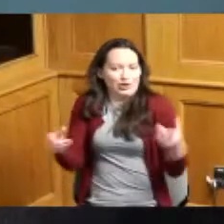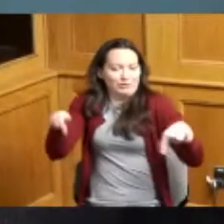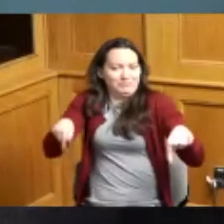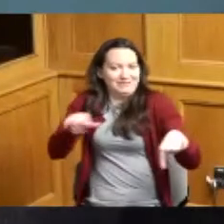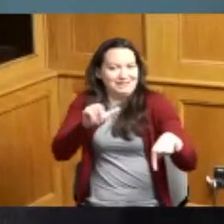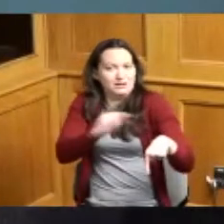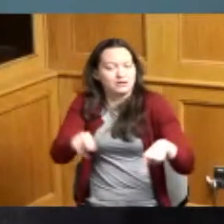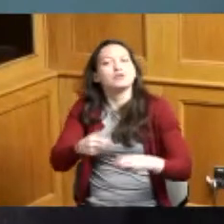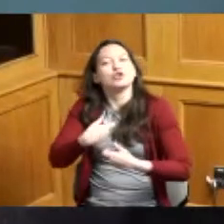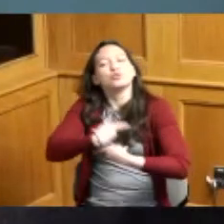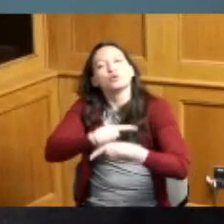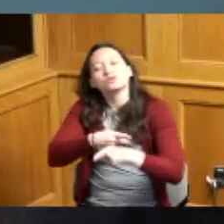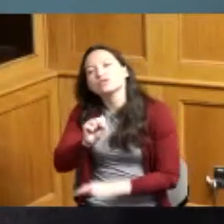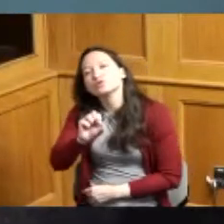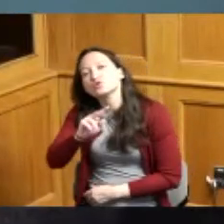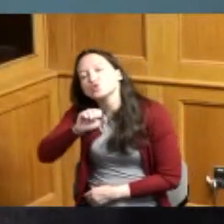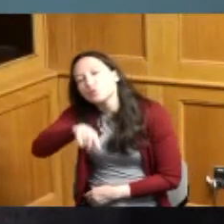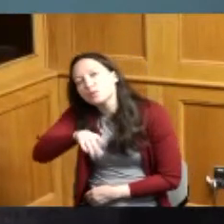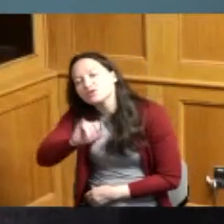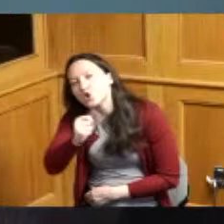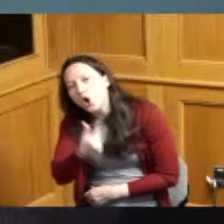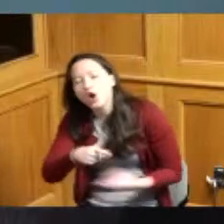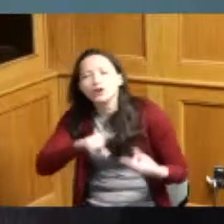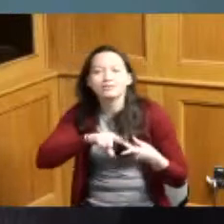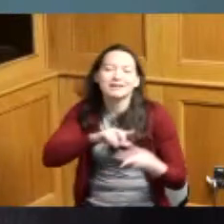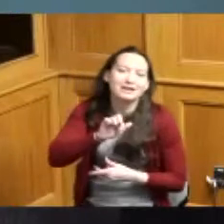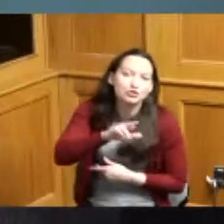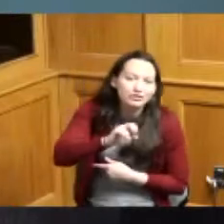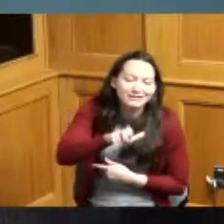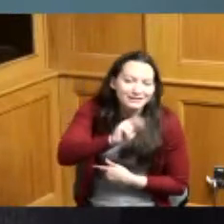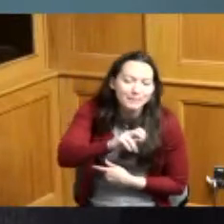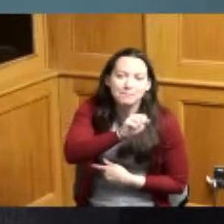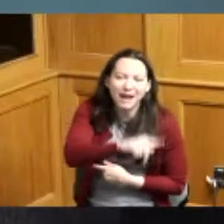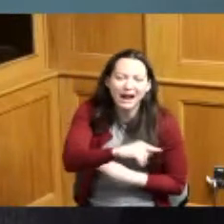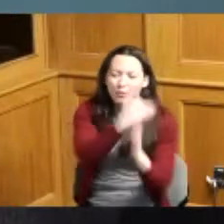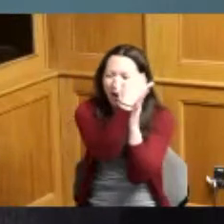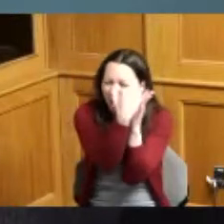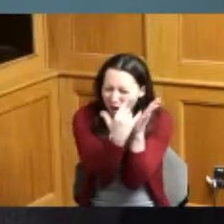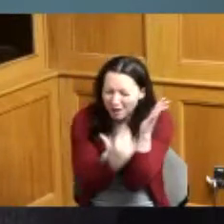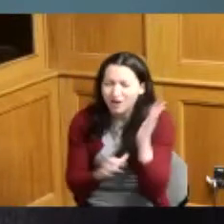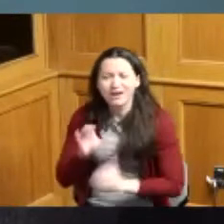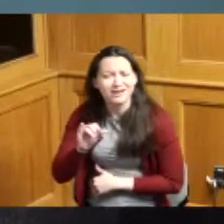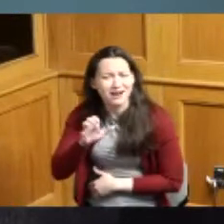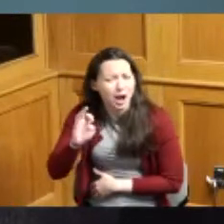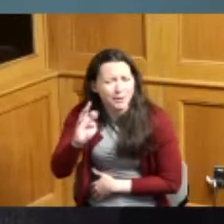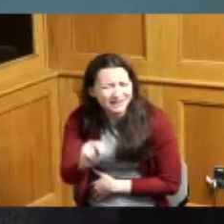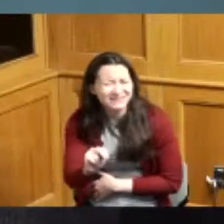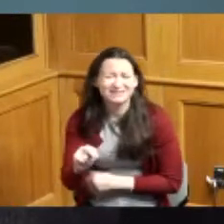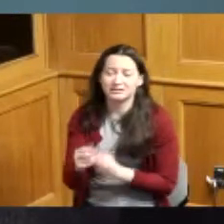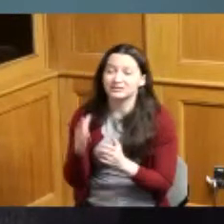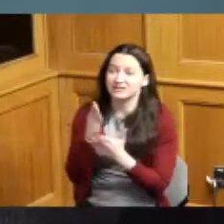her Snoop Dogg and Anderson pack and the list goes on common and some of his music has even been